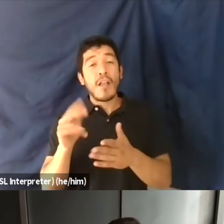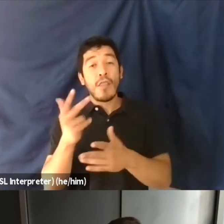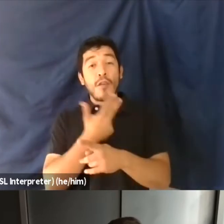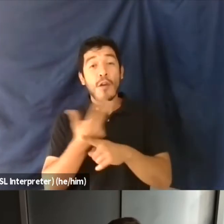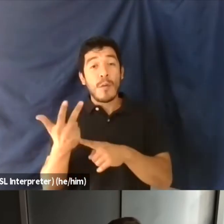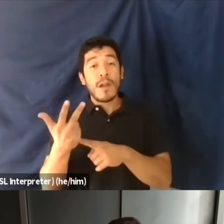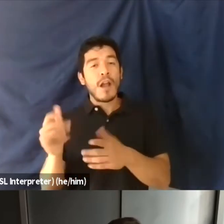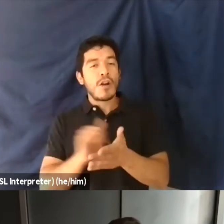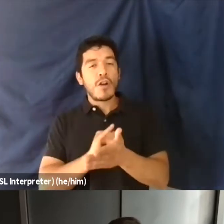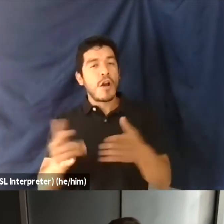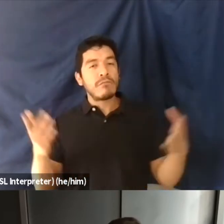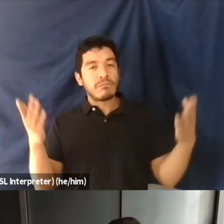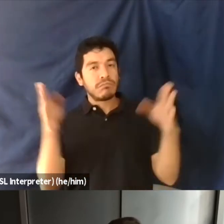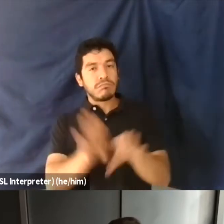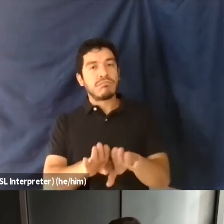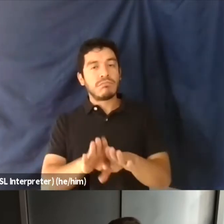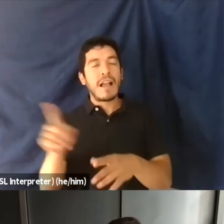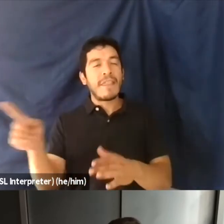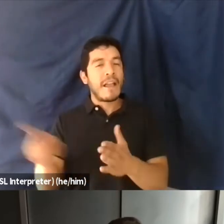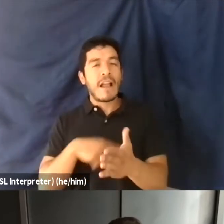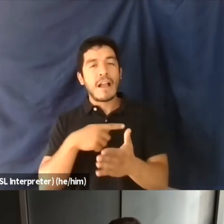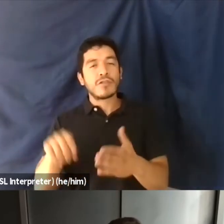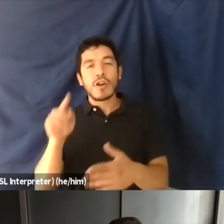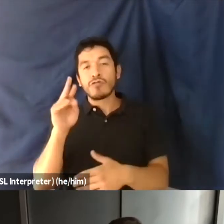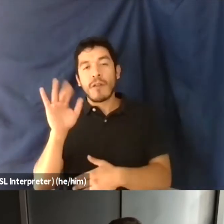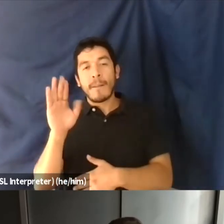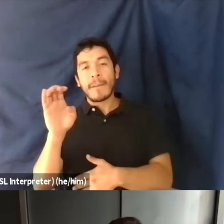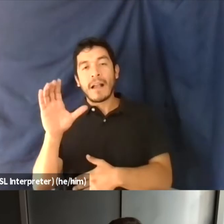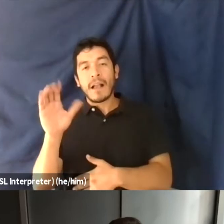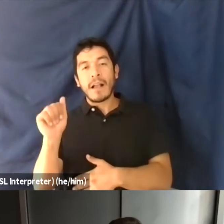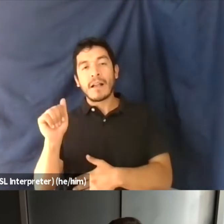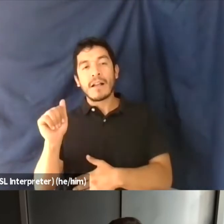and they had canceled Tribeca. And so, no, it was not a fun time.